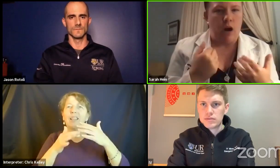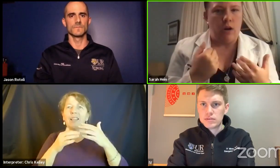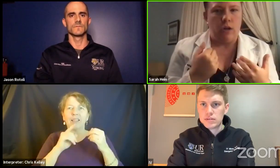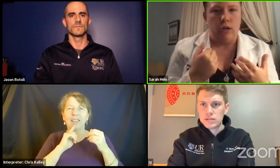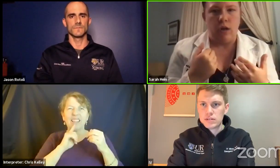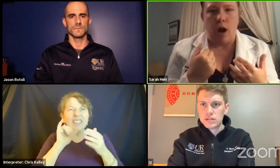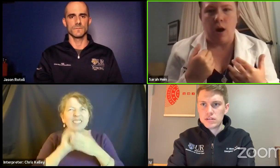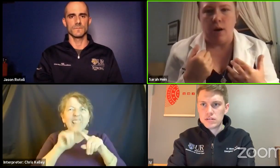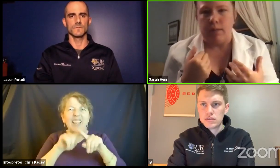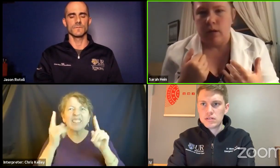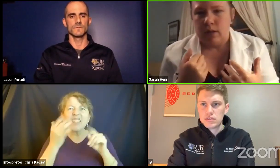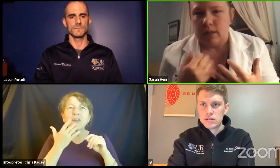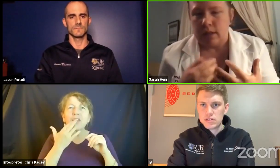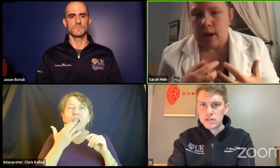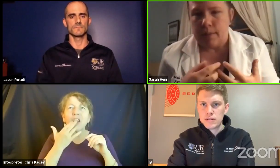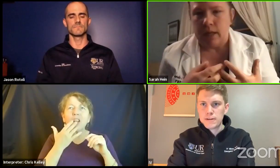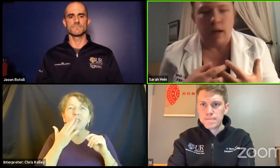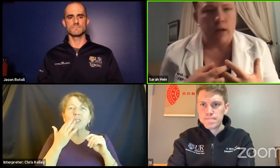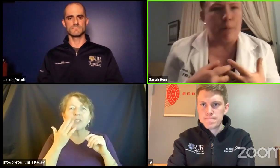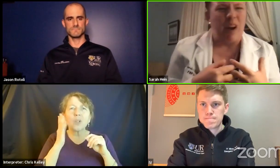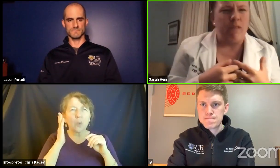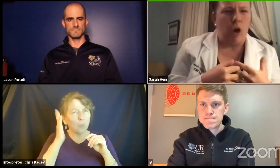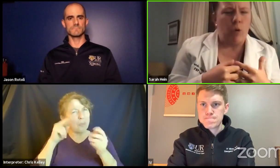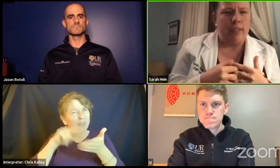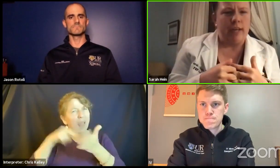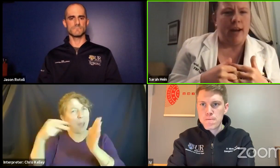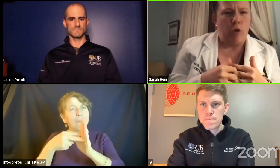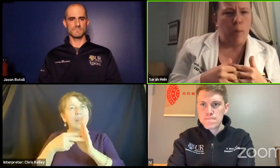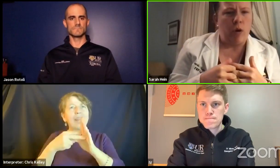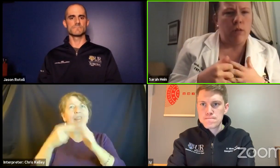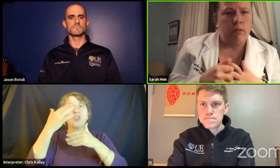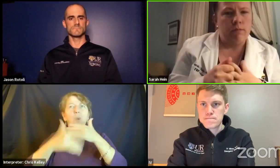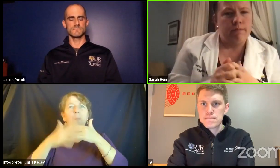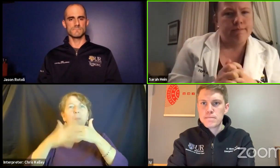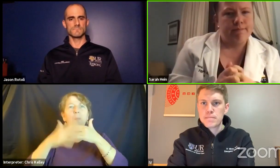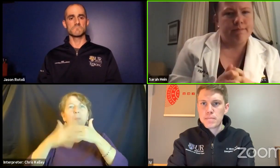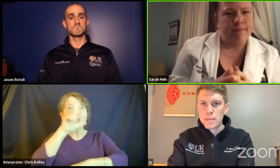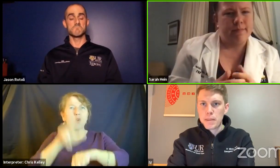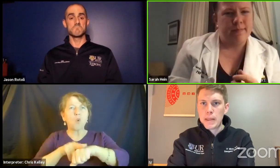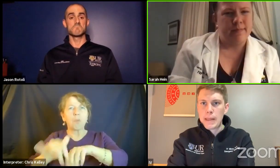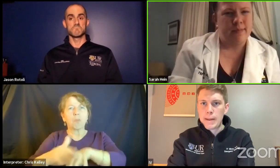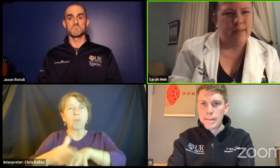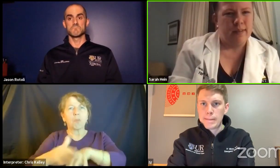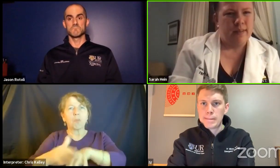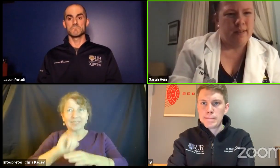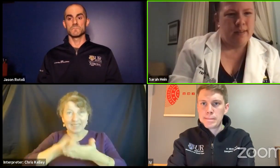ask us that the Facebook audience had posed. Okay, Dr. Row